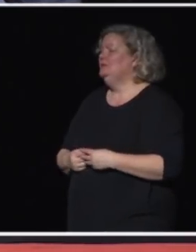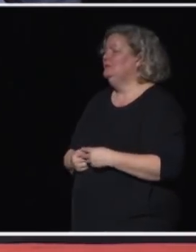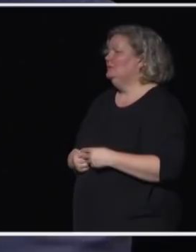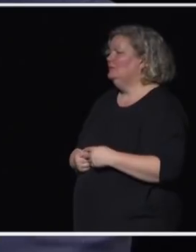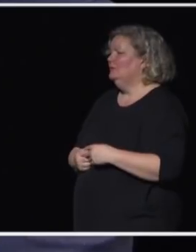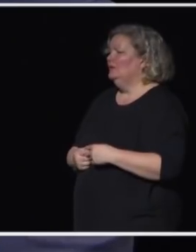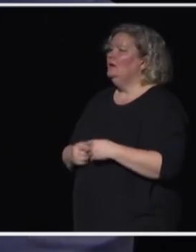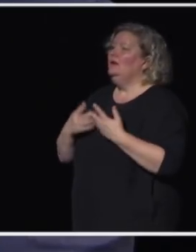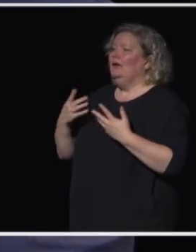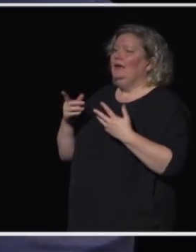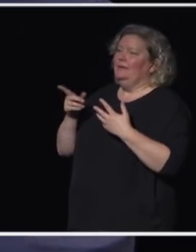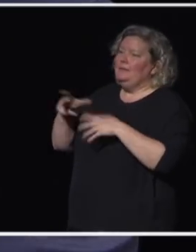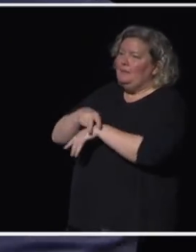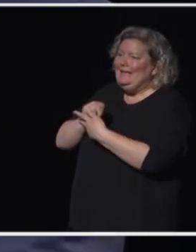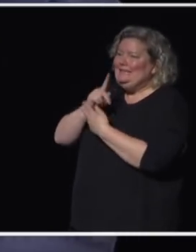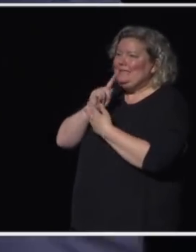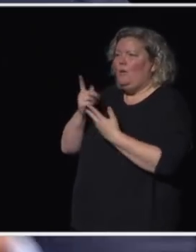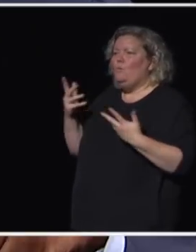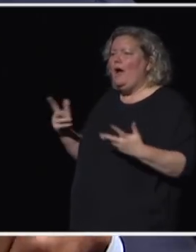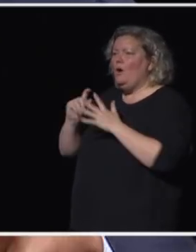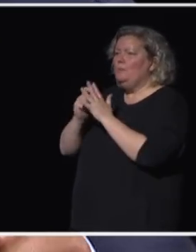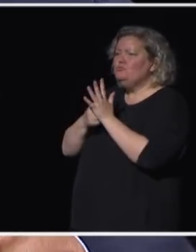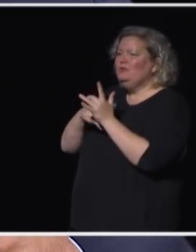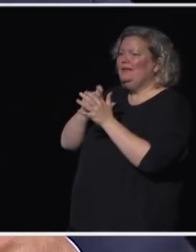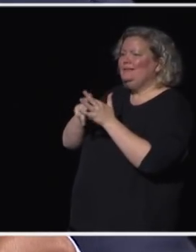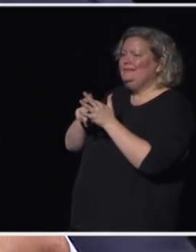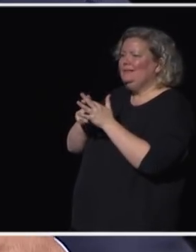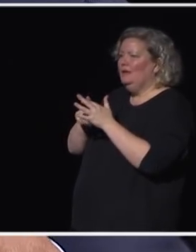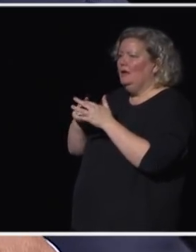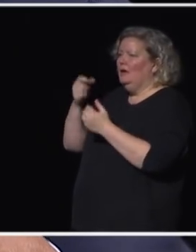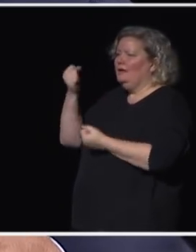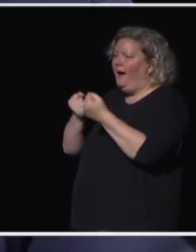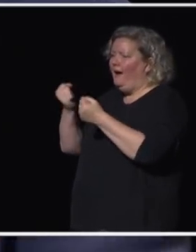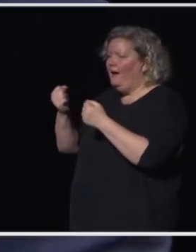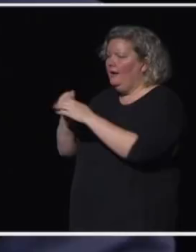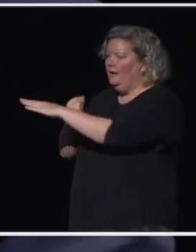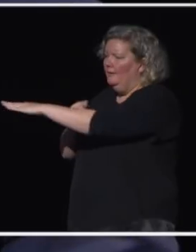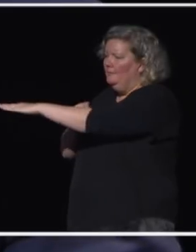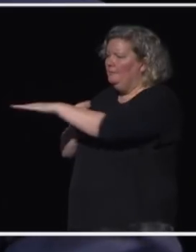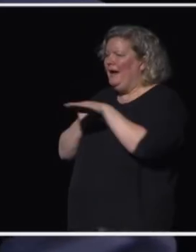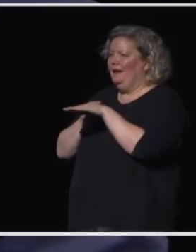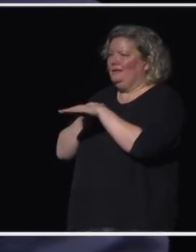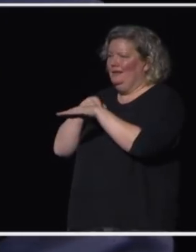His defence was that Prince had backed his Jeep into the cop, which I'm quite sure he did